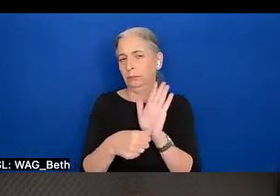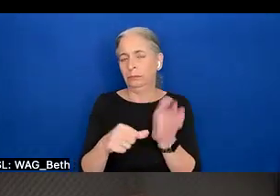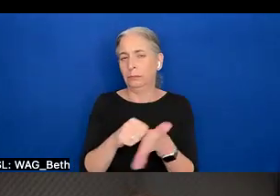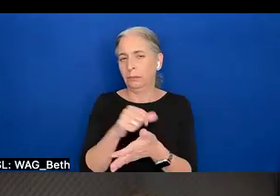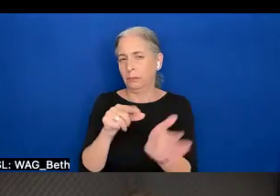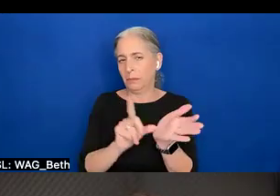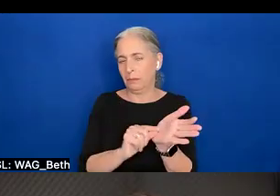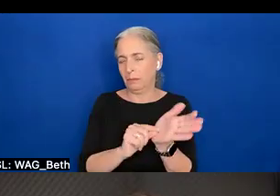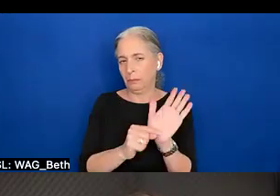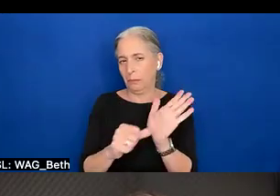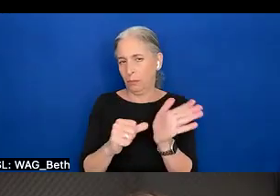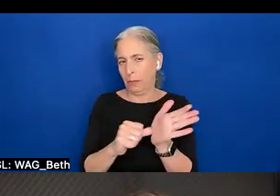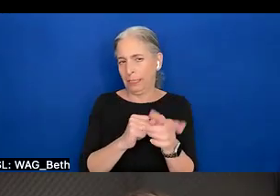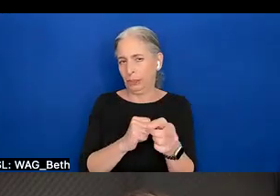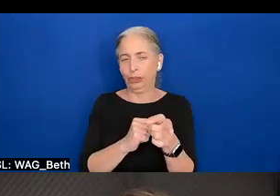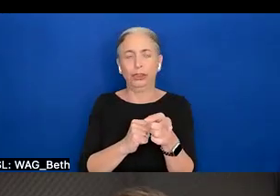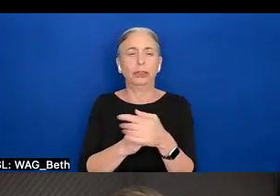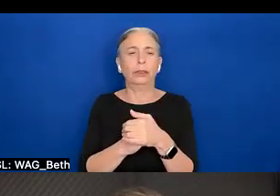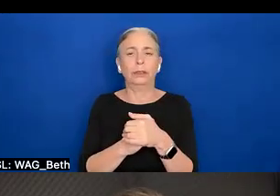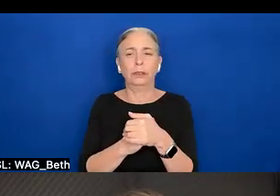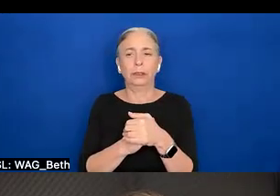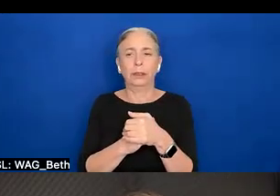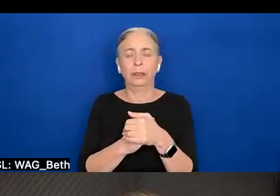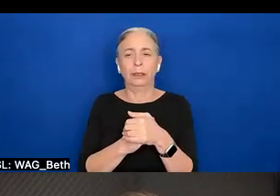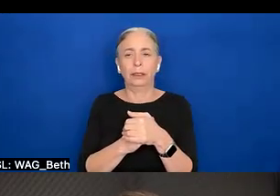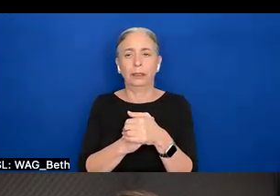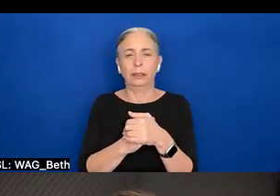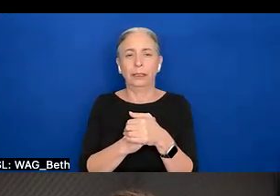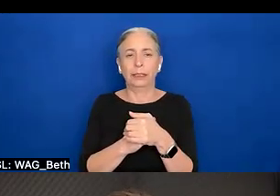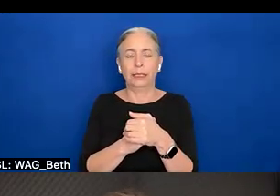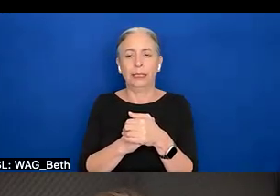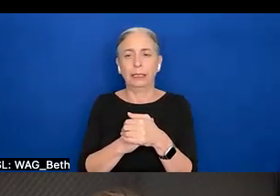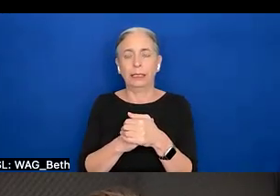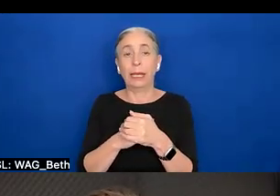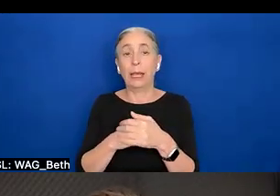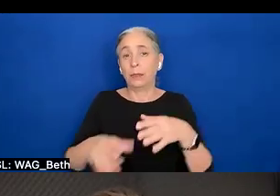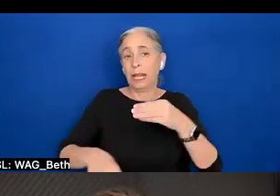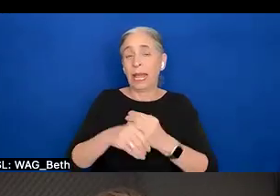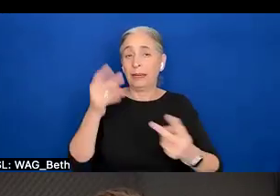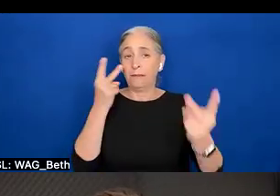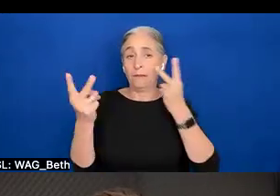And I could ask to people visually how -- if they